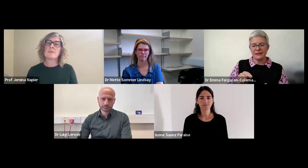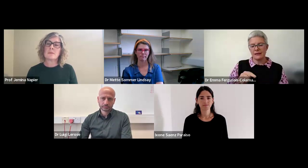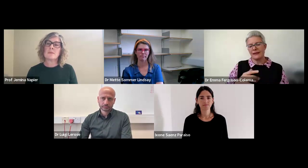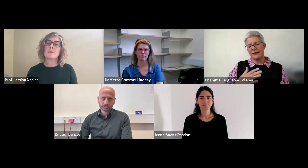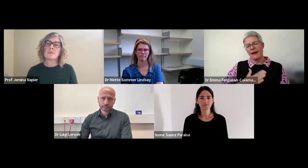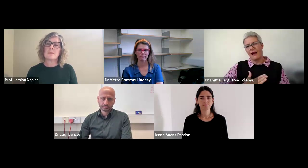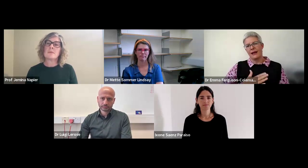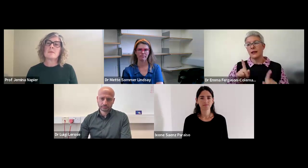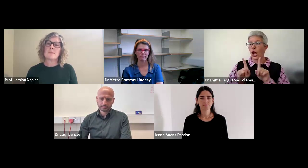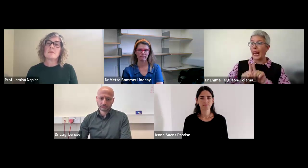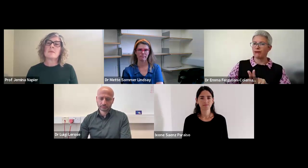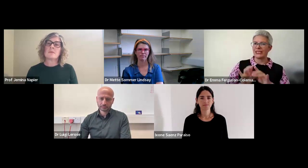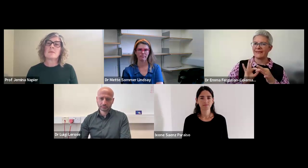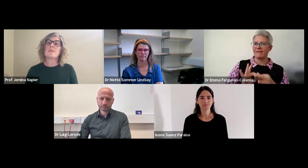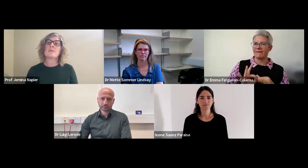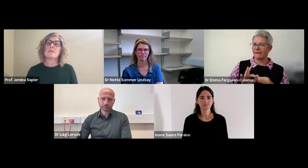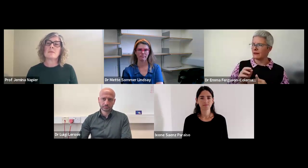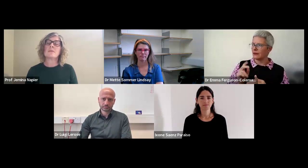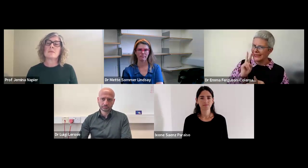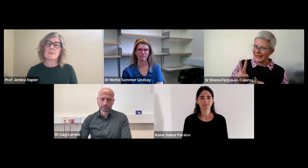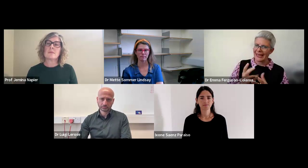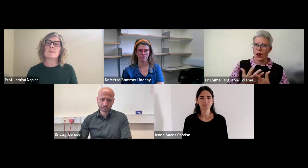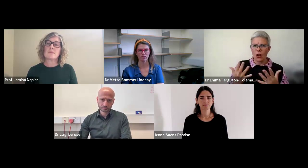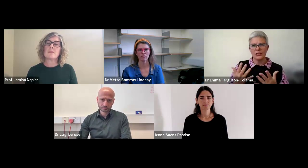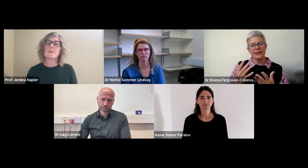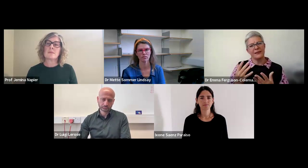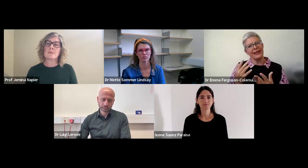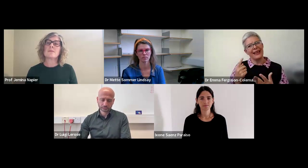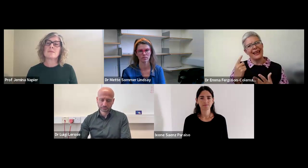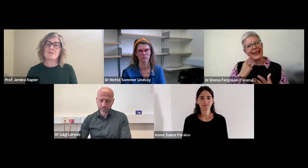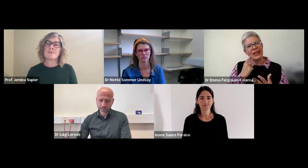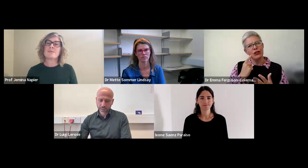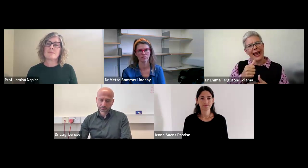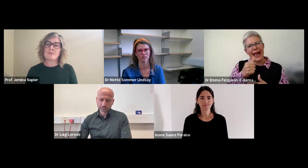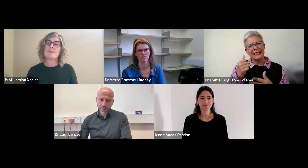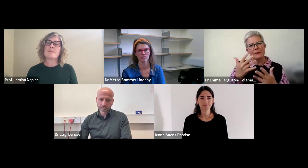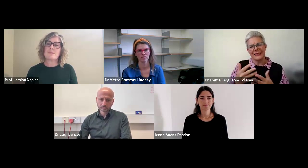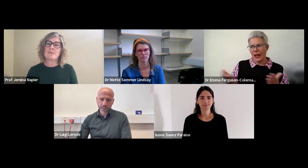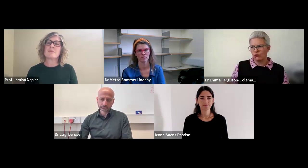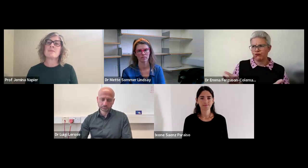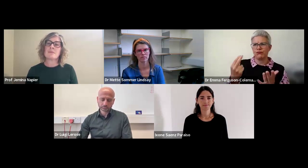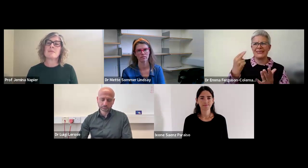improving the future for deaf people. So that's the heart, that's the collaborative working. And